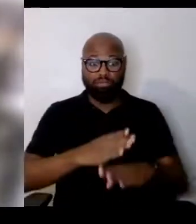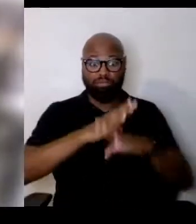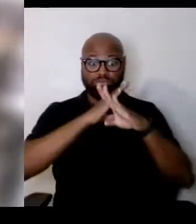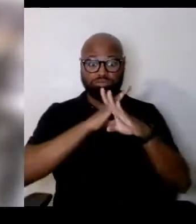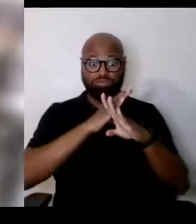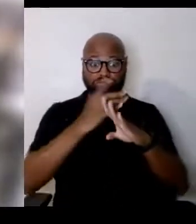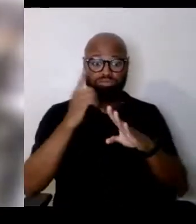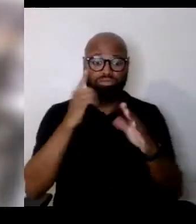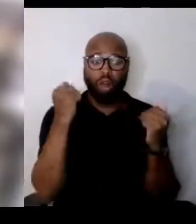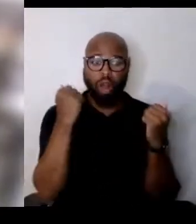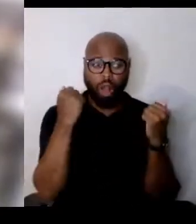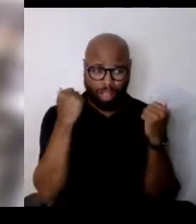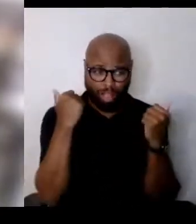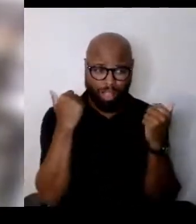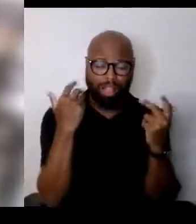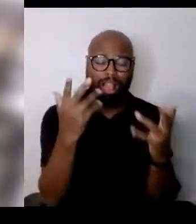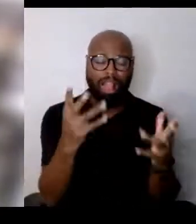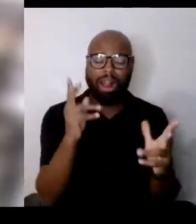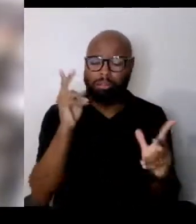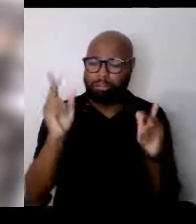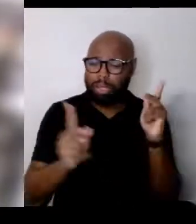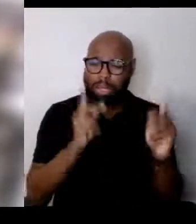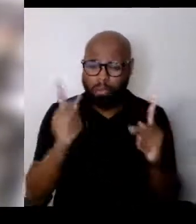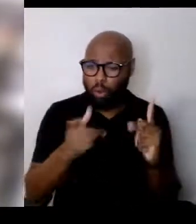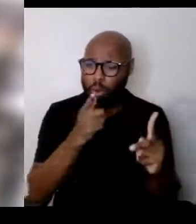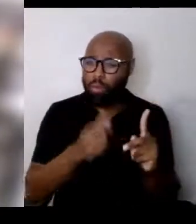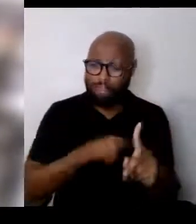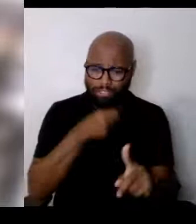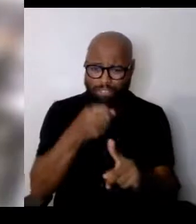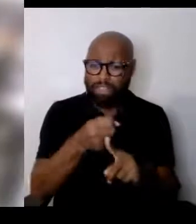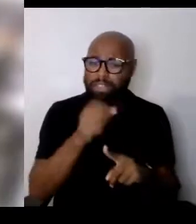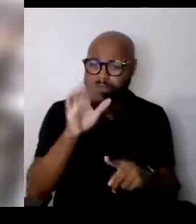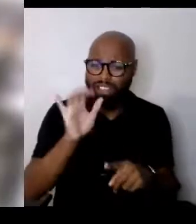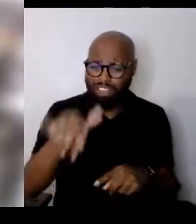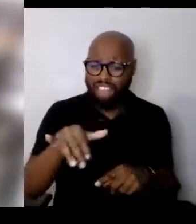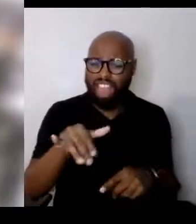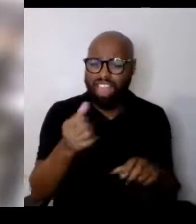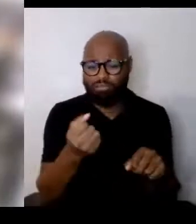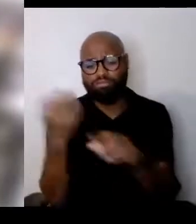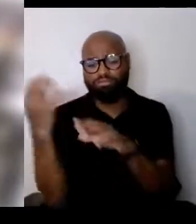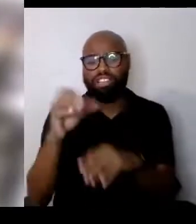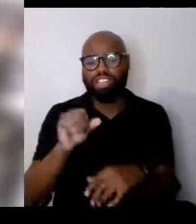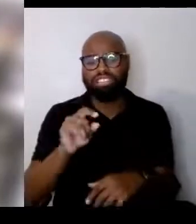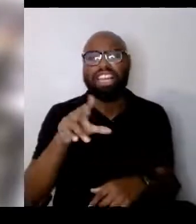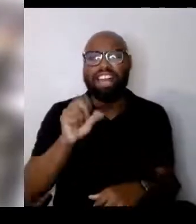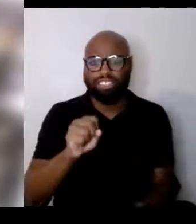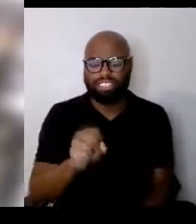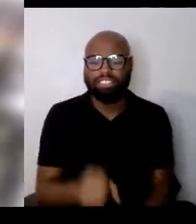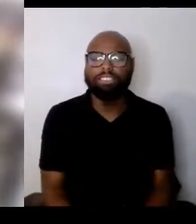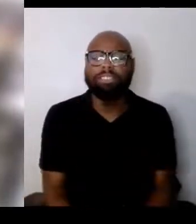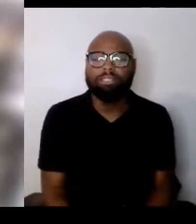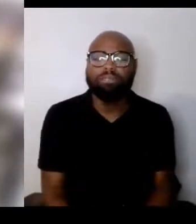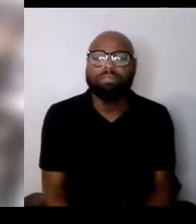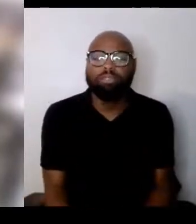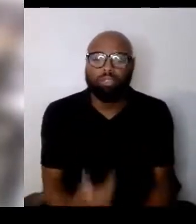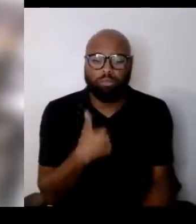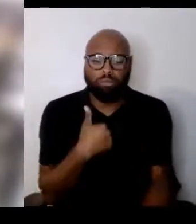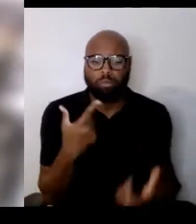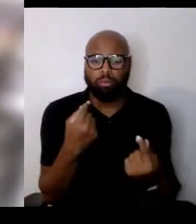thousands of lives will be affected by this. So I took upon myself to intern different organizations,